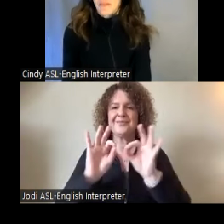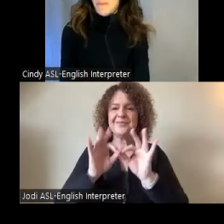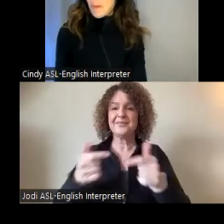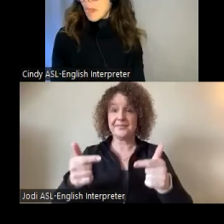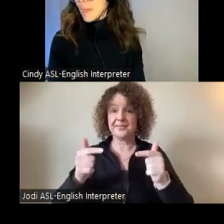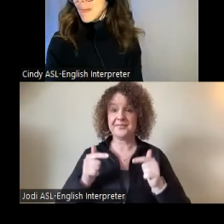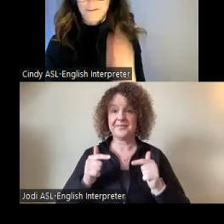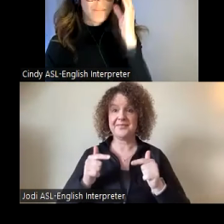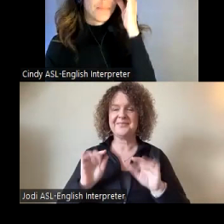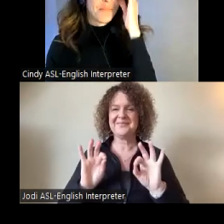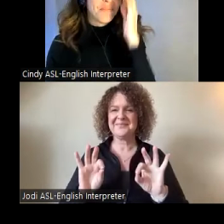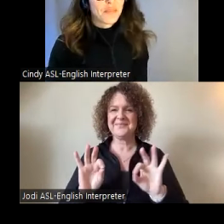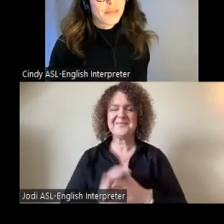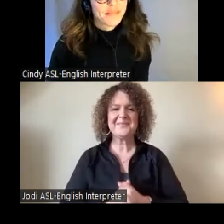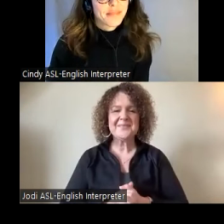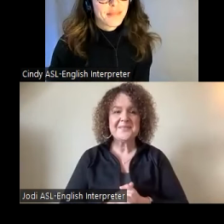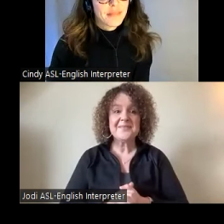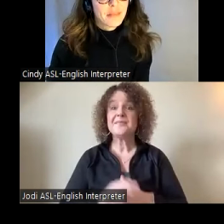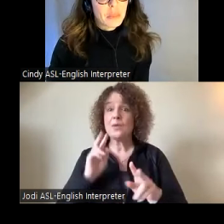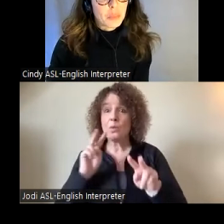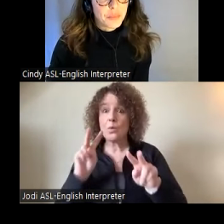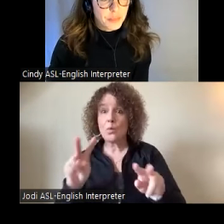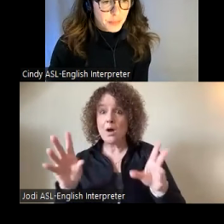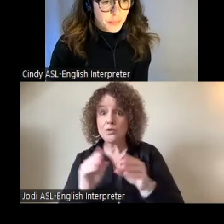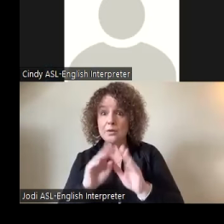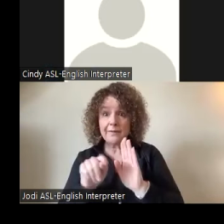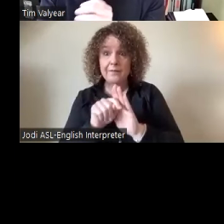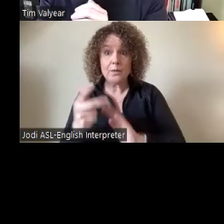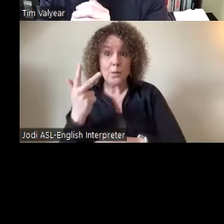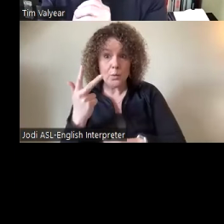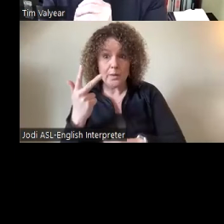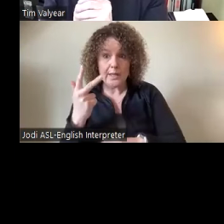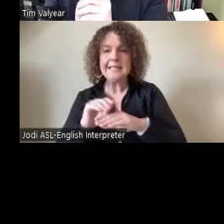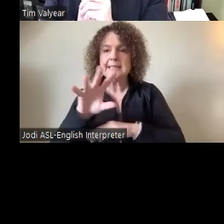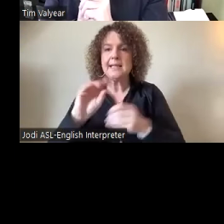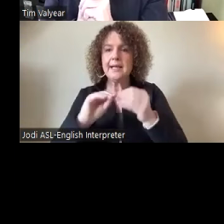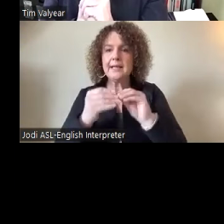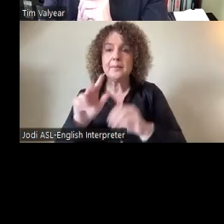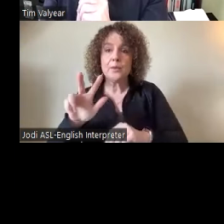get